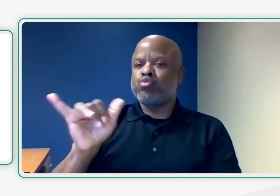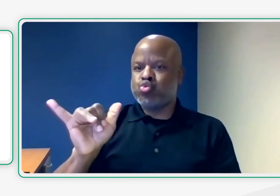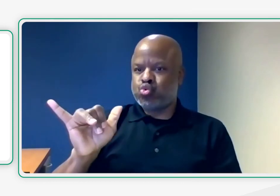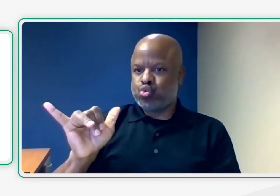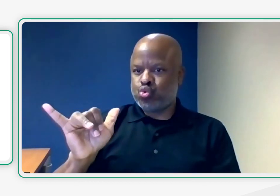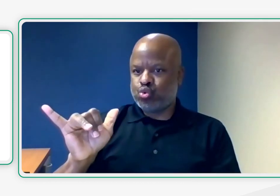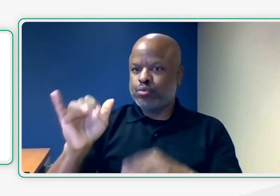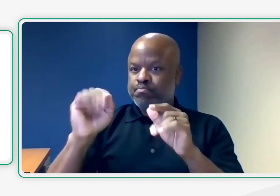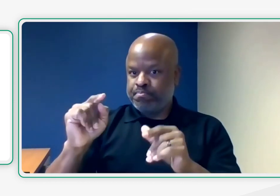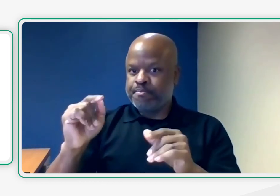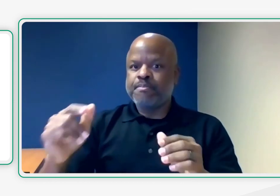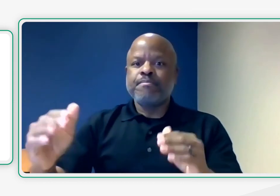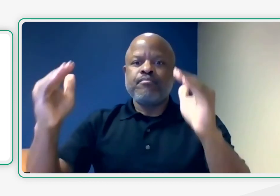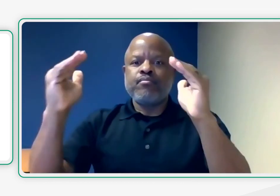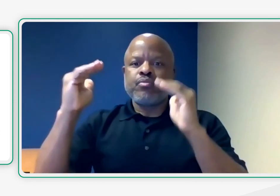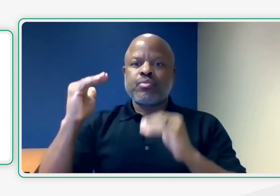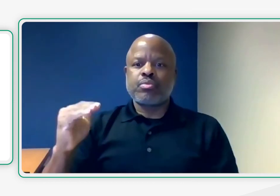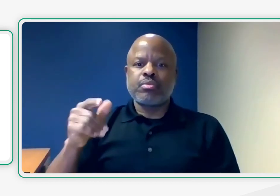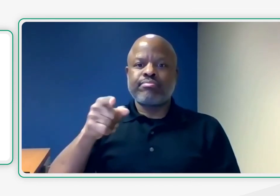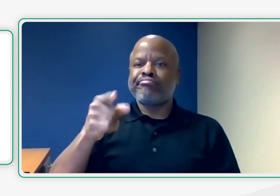please make sure that you've turned them on at the bottom. Closed captions